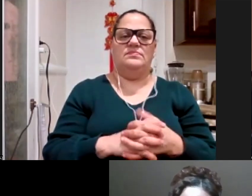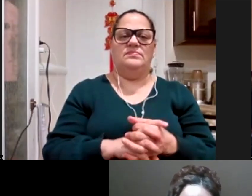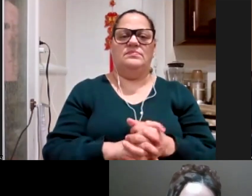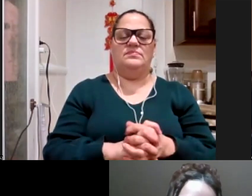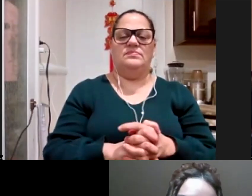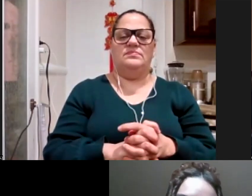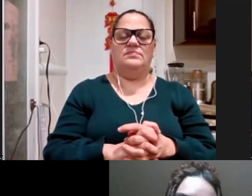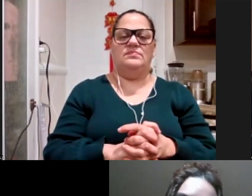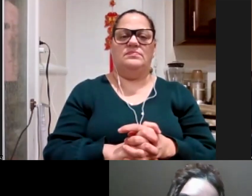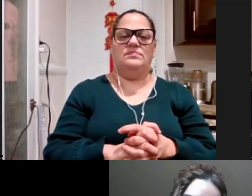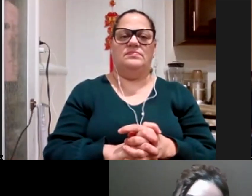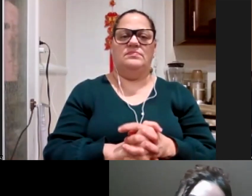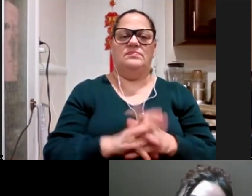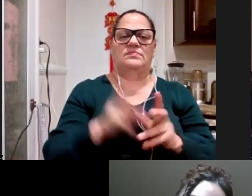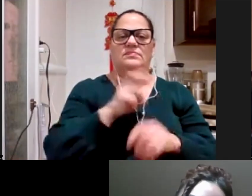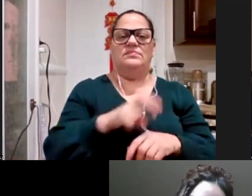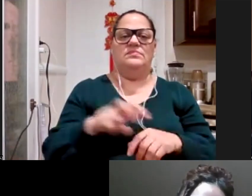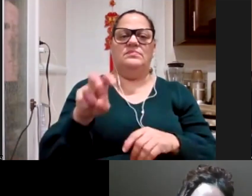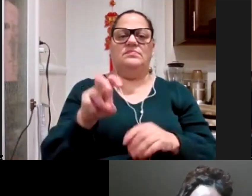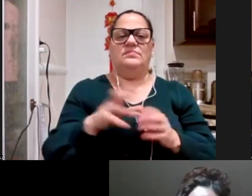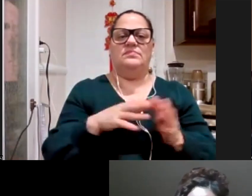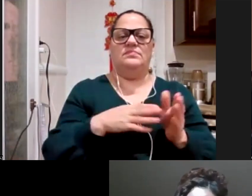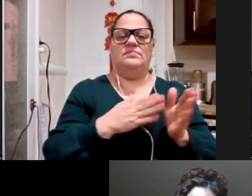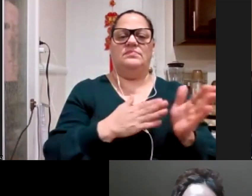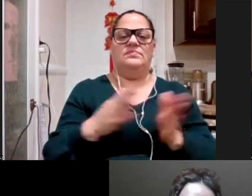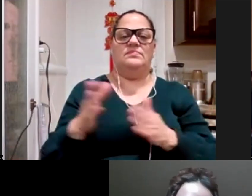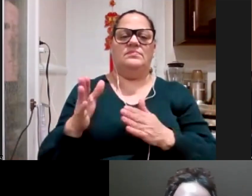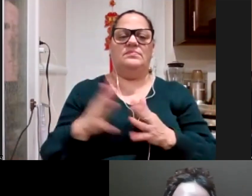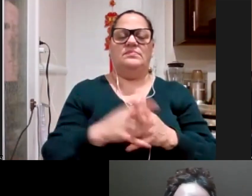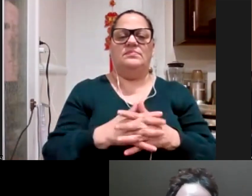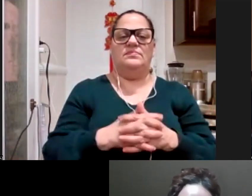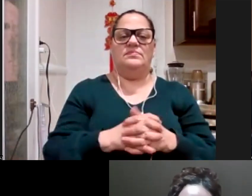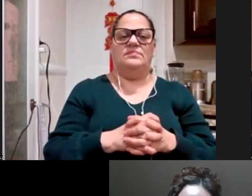We'll start our travel plan. [ALICE] Yeah,